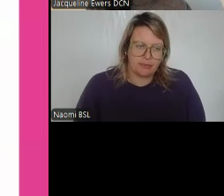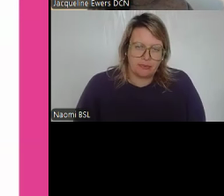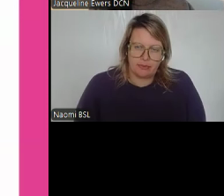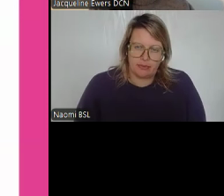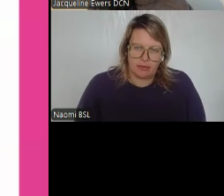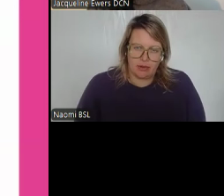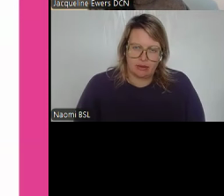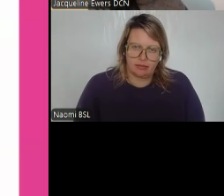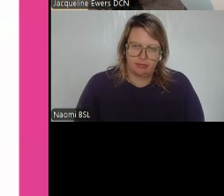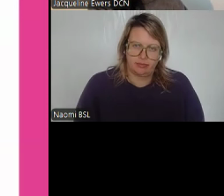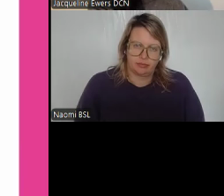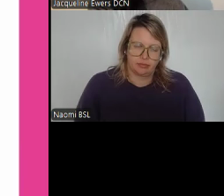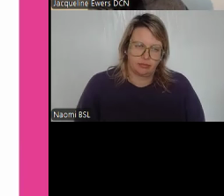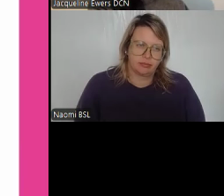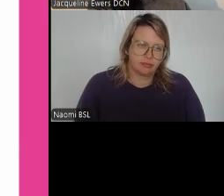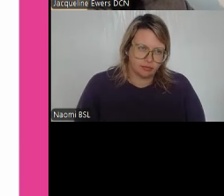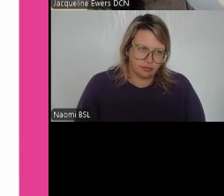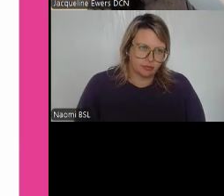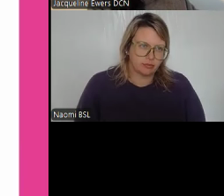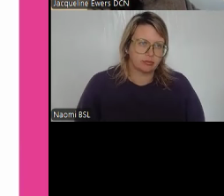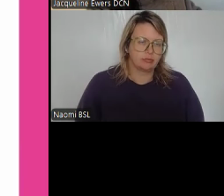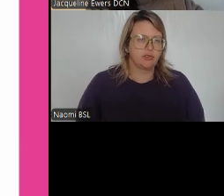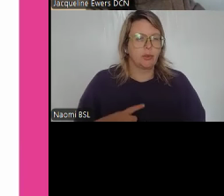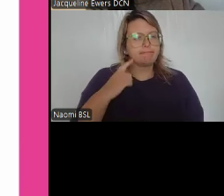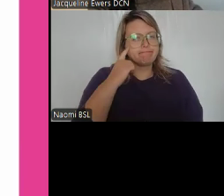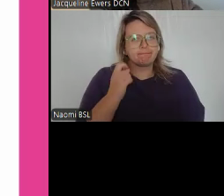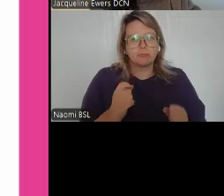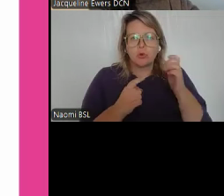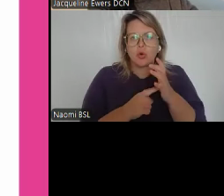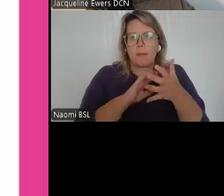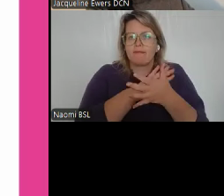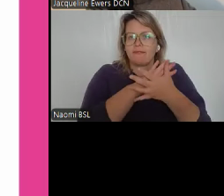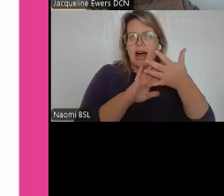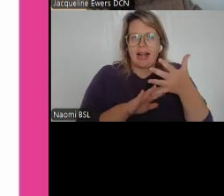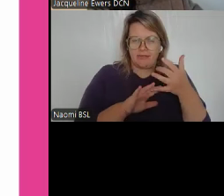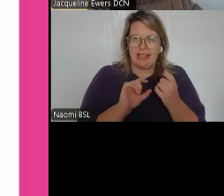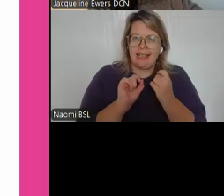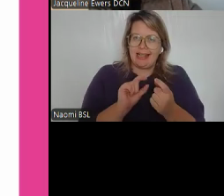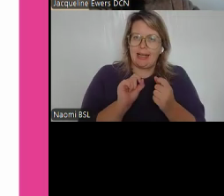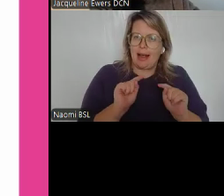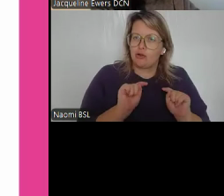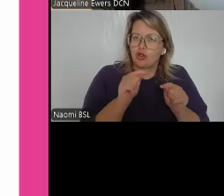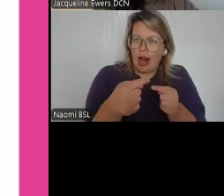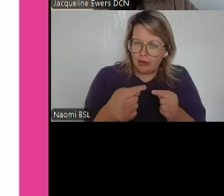Today, we're just going to look at those top five email marketing challenges and opportunities.